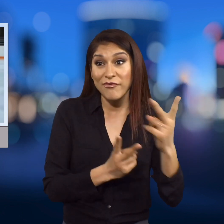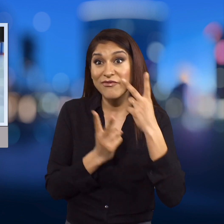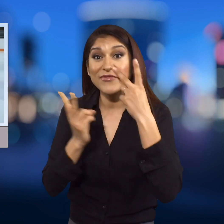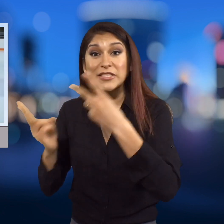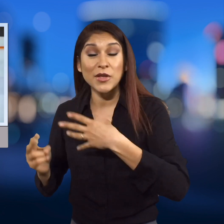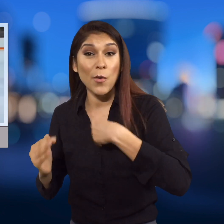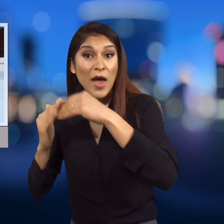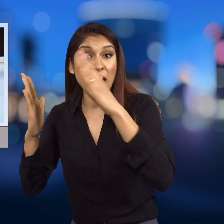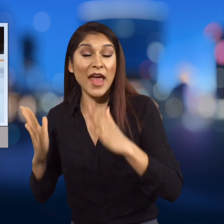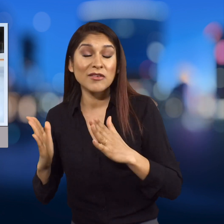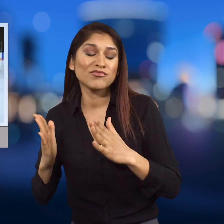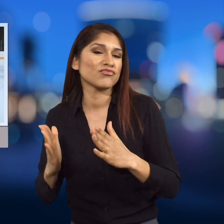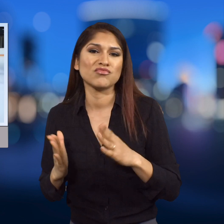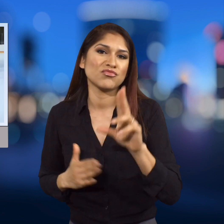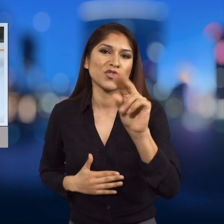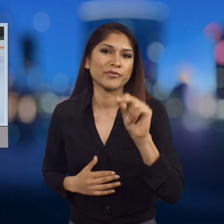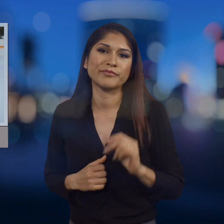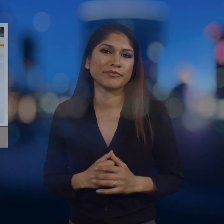the White House after the games.